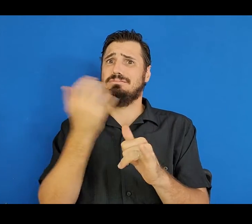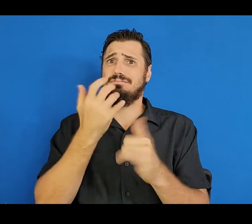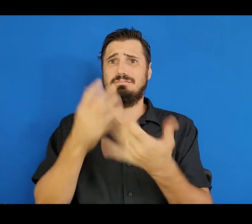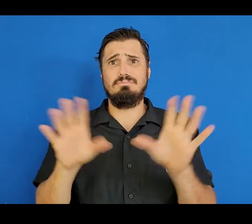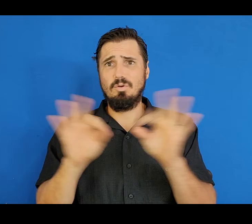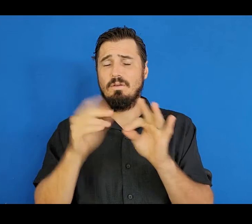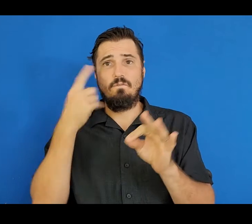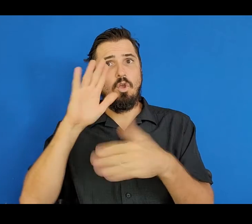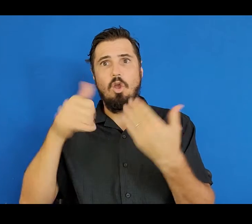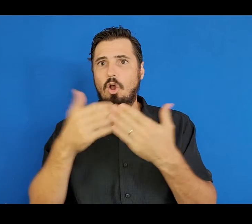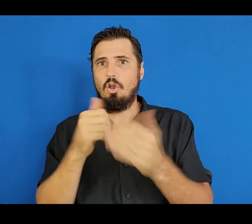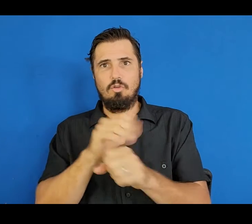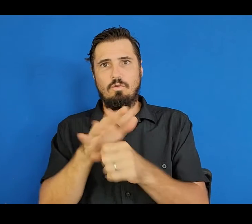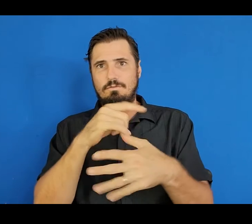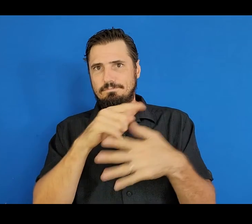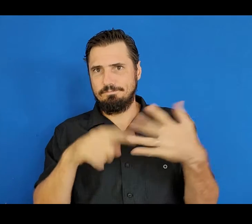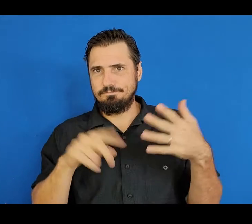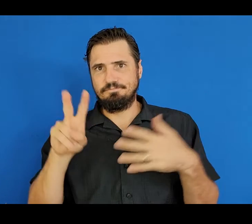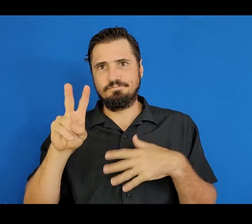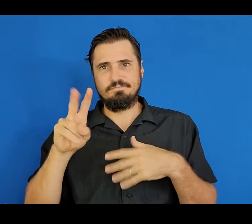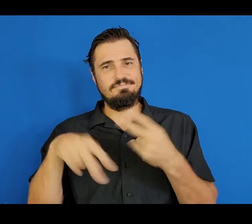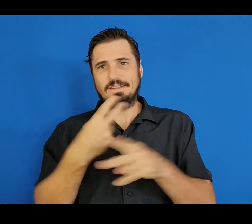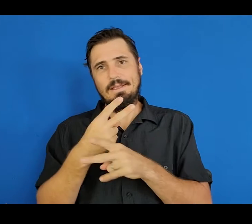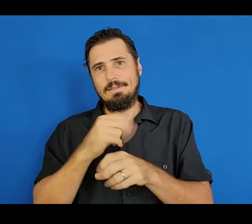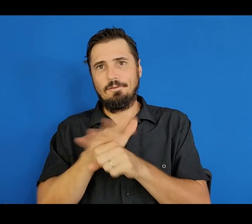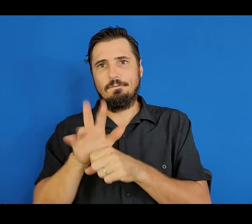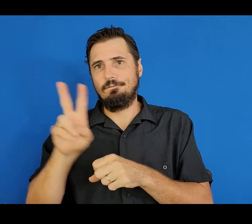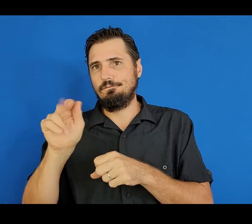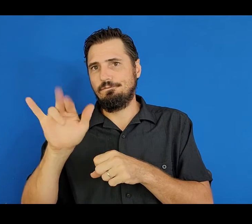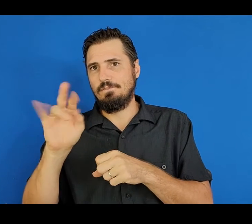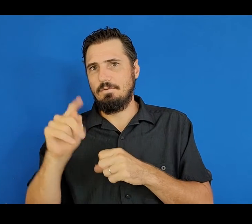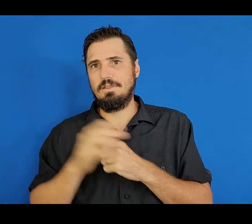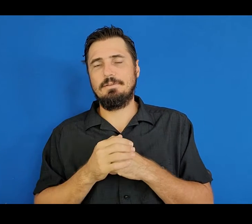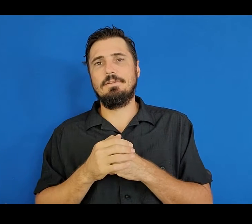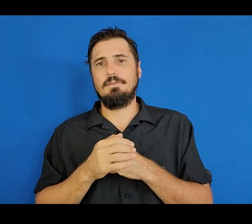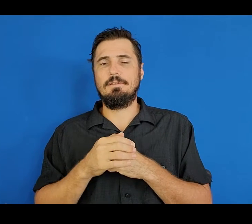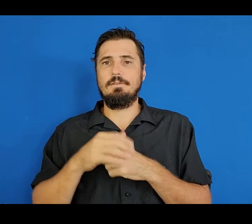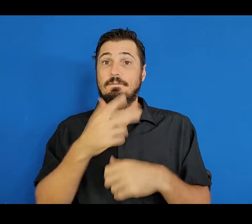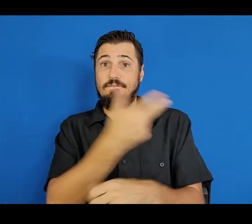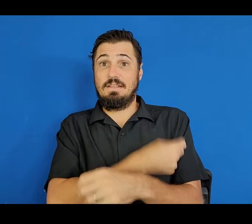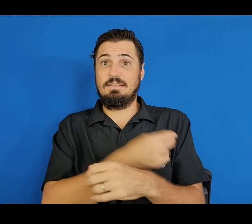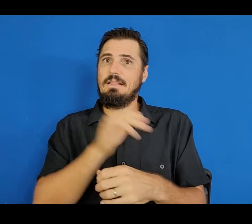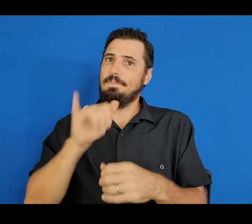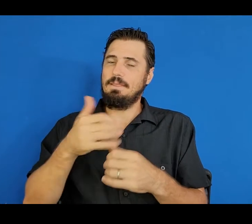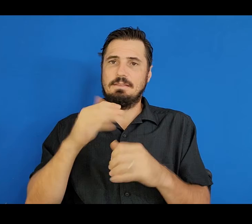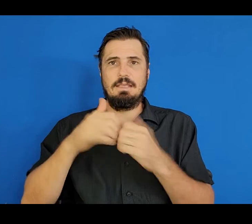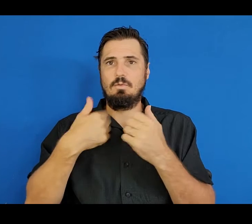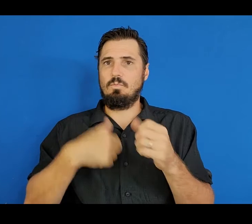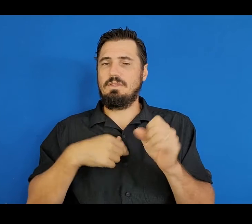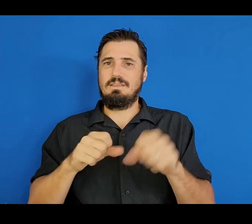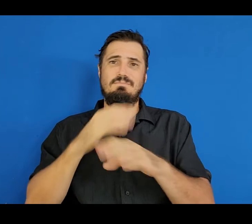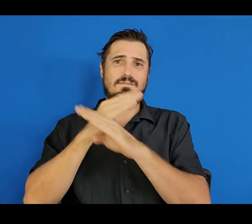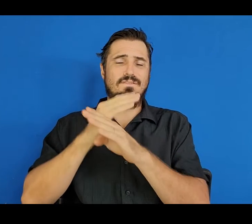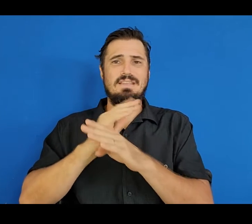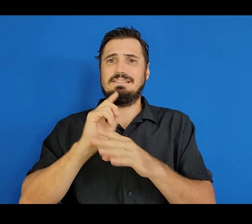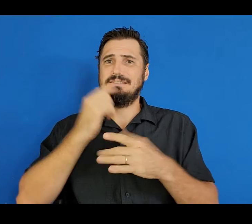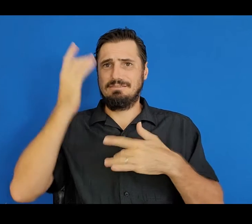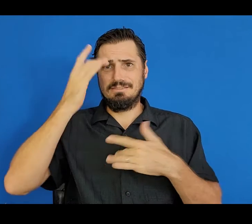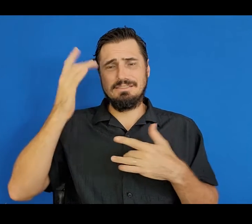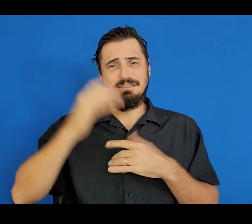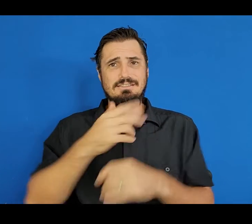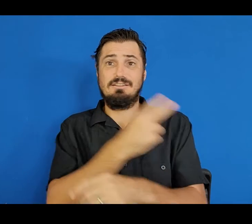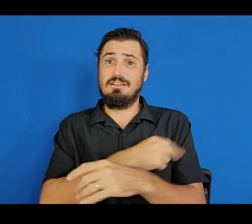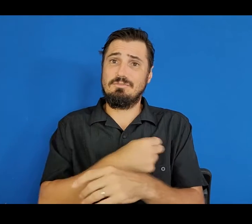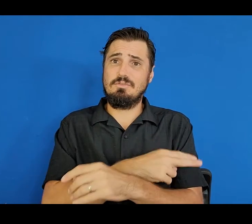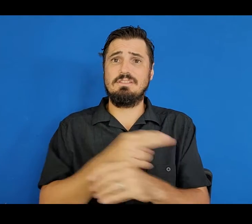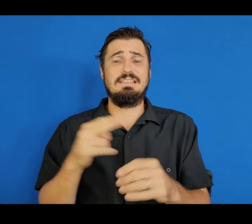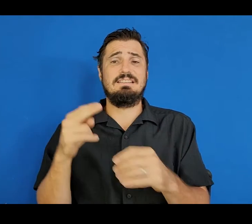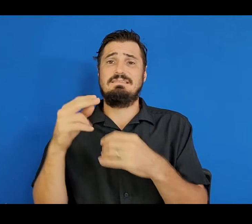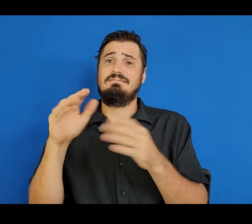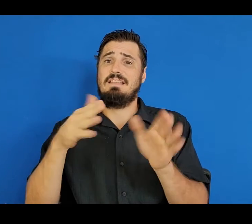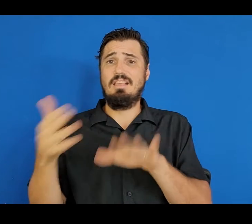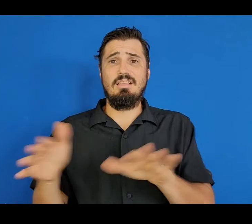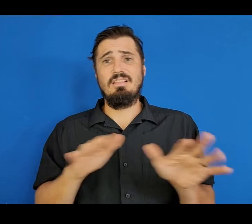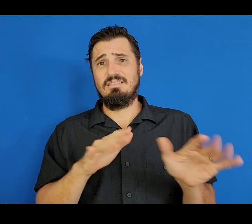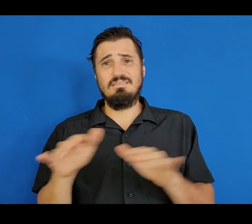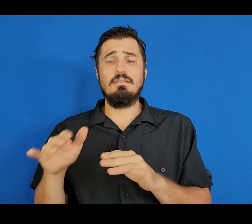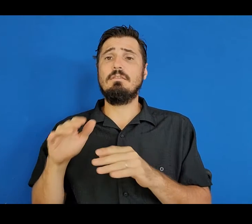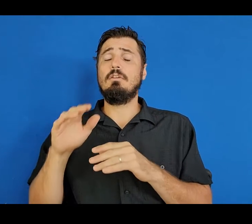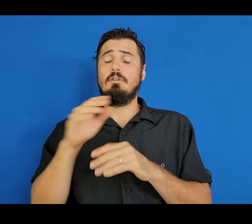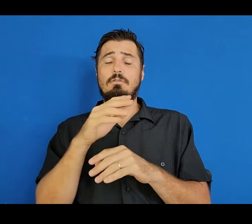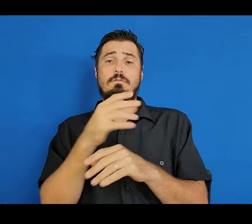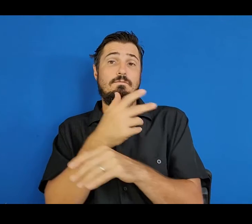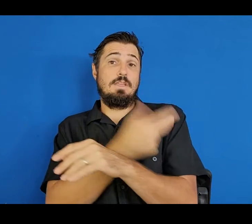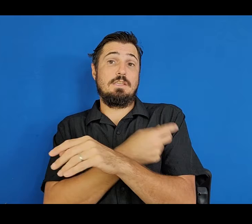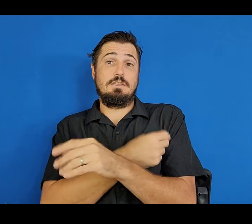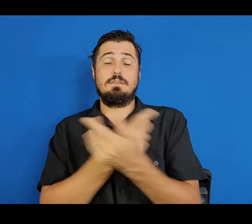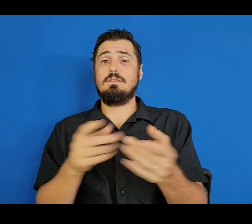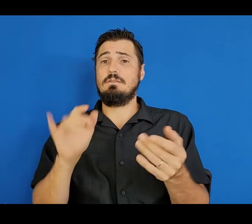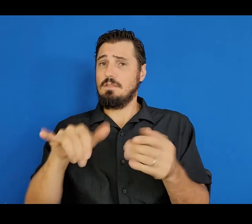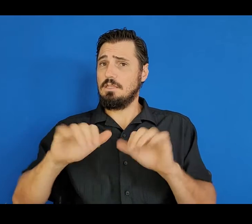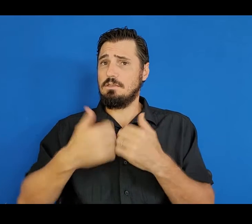Vaccination is the key to preventing severe disease, hospitalization, and death. And that means that vaccines are the key to preserving our healthcare system and hospital capacity, so that